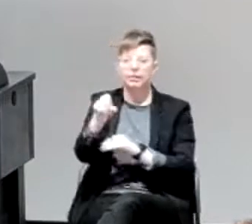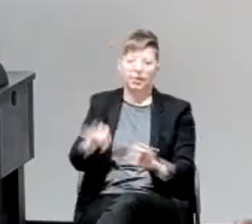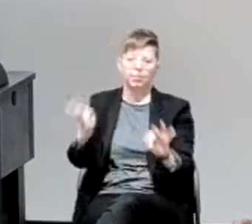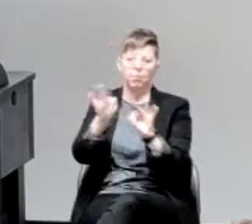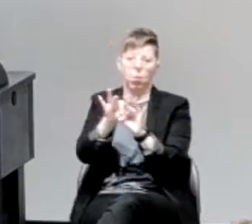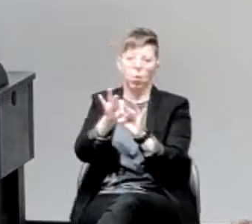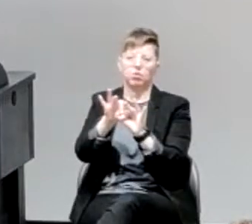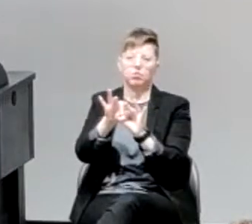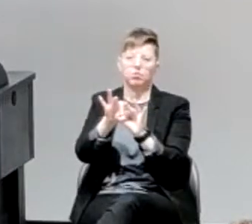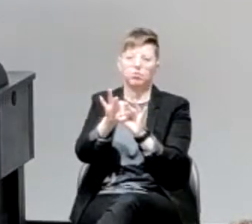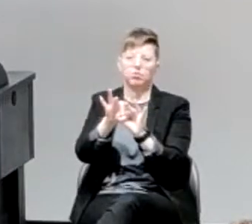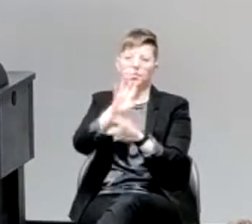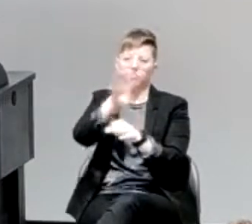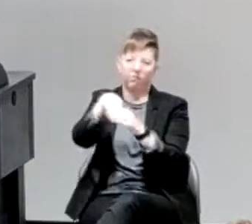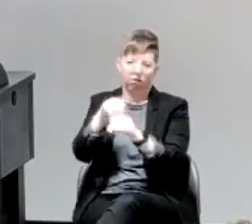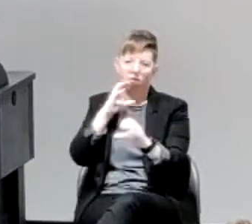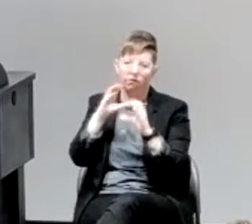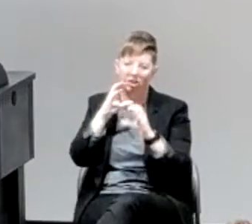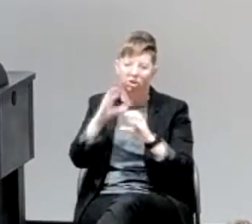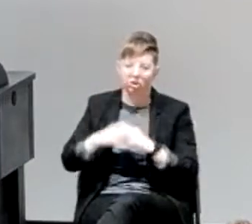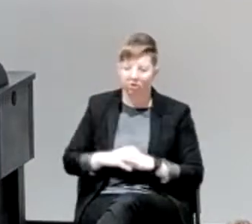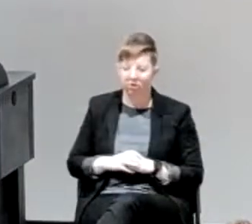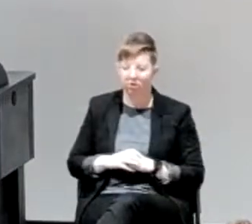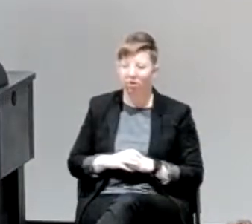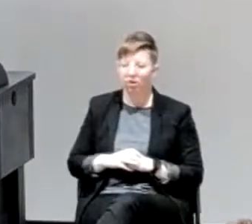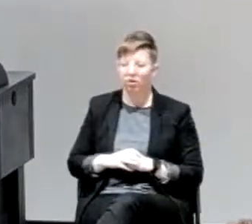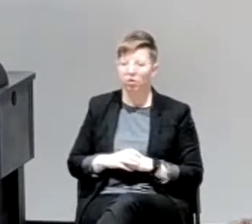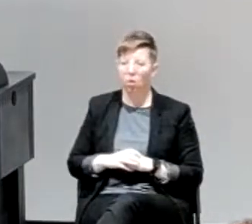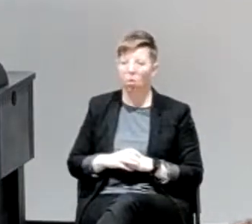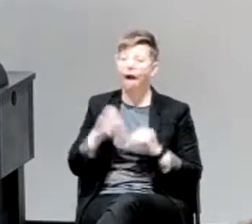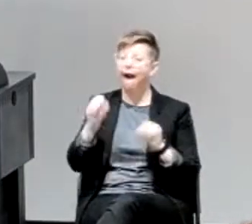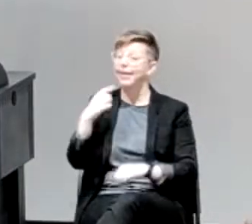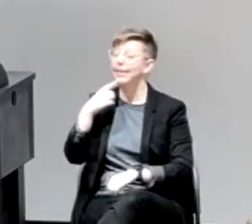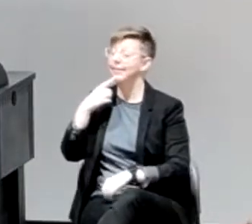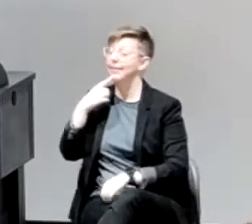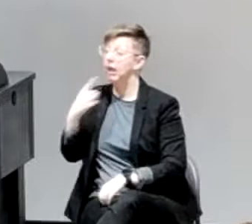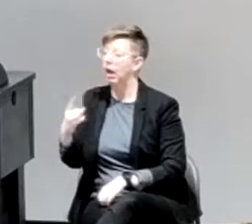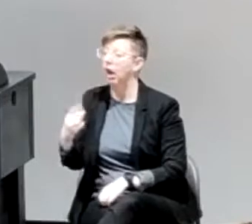ed and have delivered exactly what they were built to deliver and still run by the folks and so power